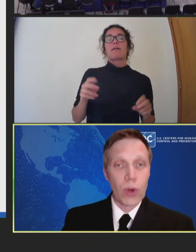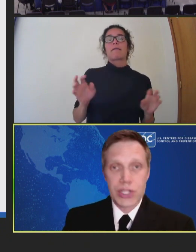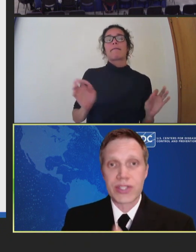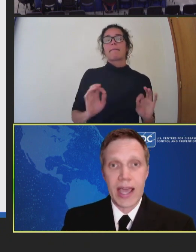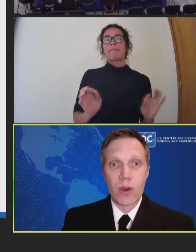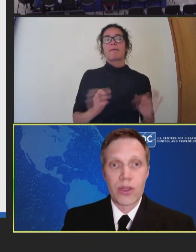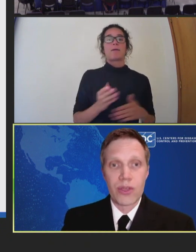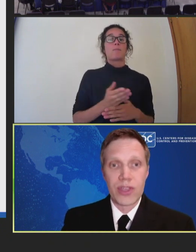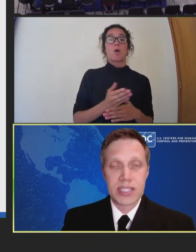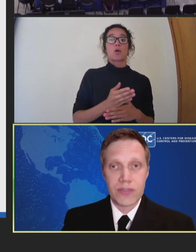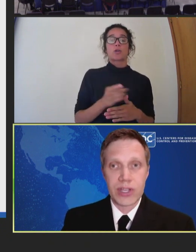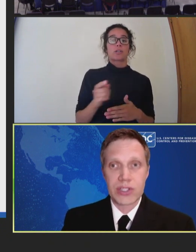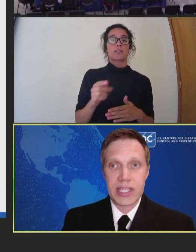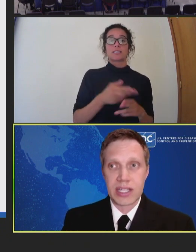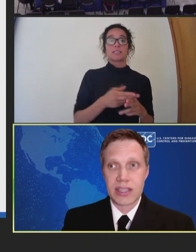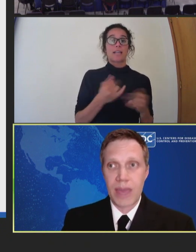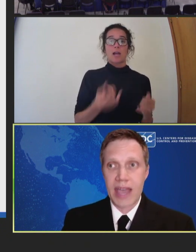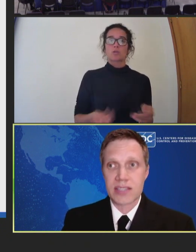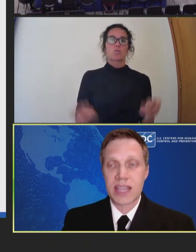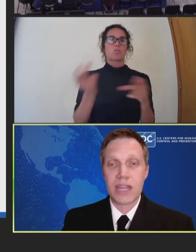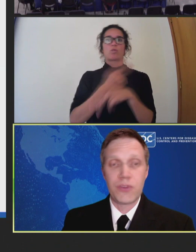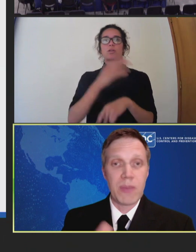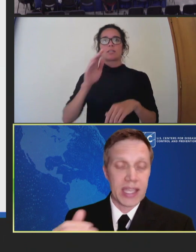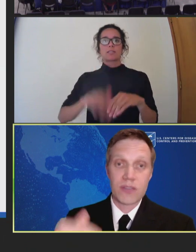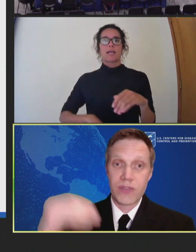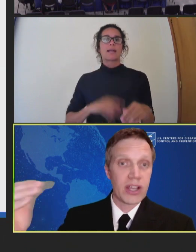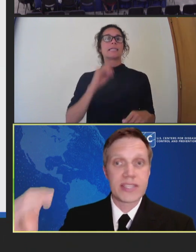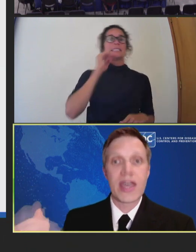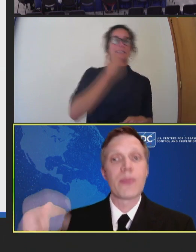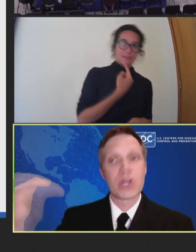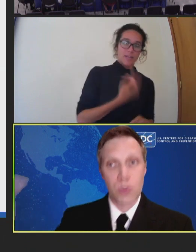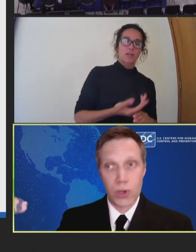worse now than a severe season in the past. And if you make it severe, it's that much worse.